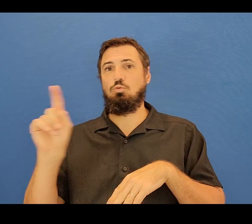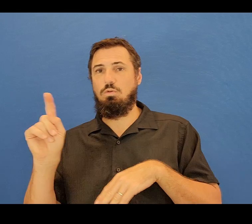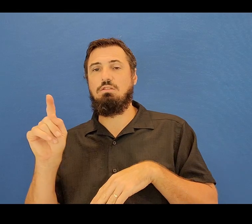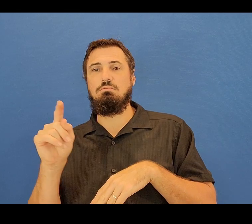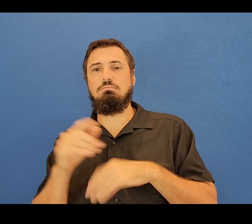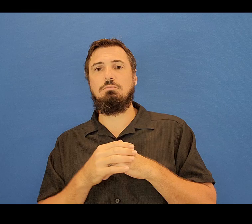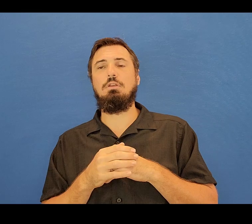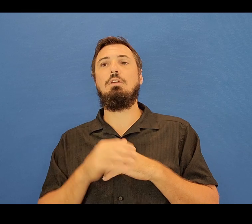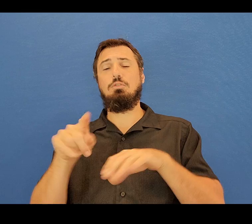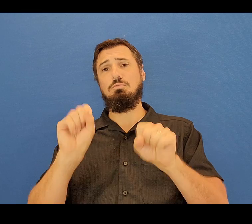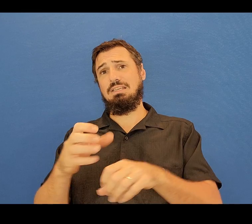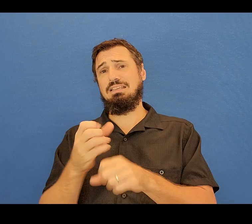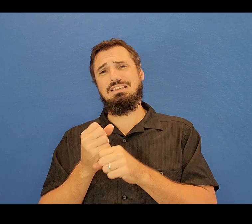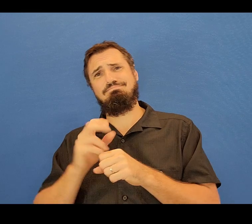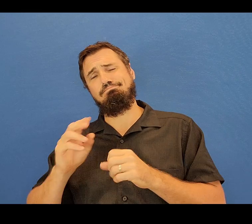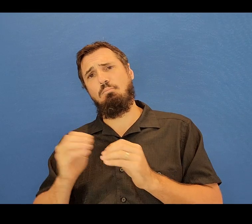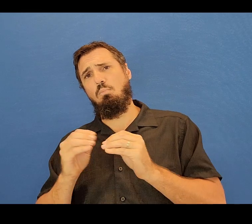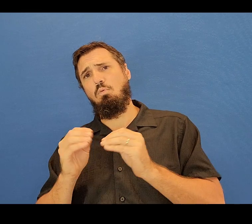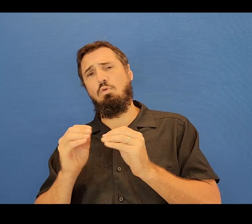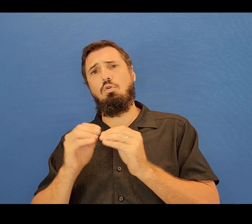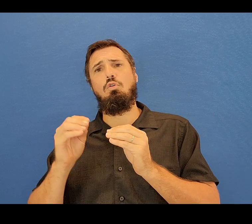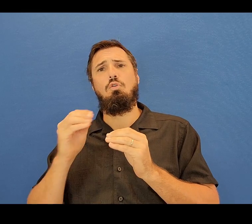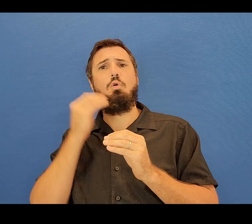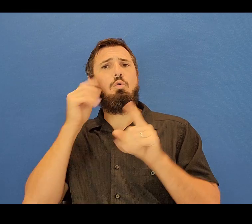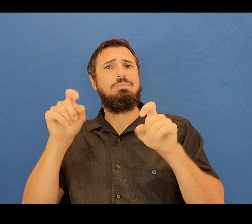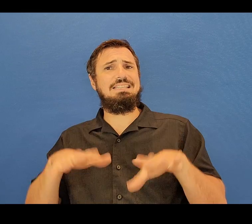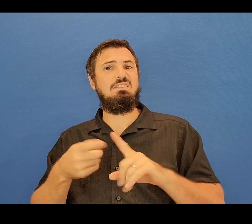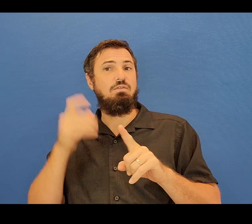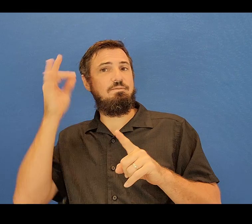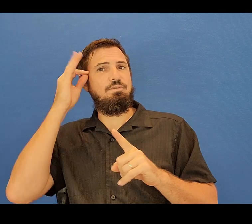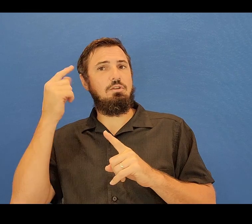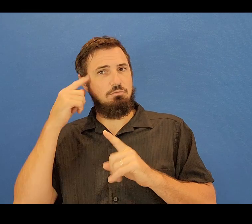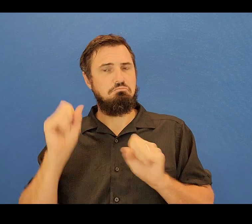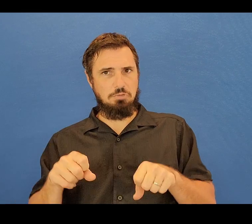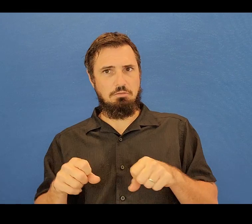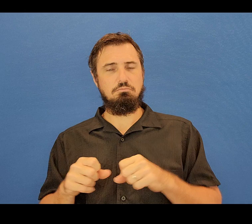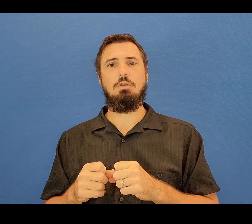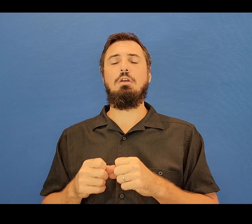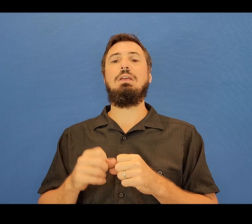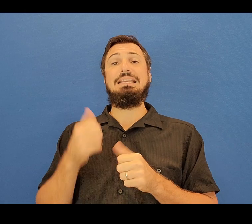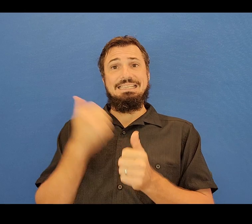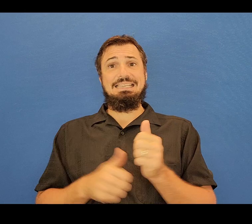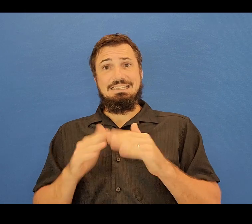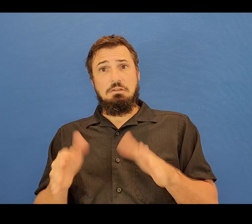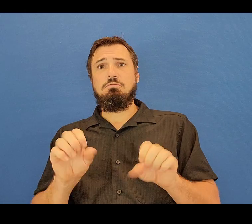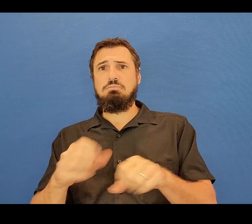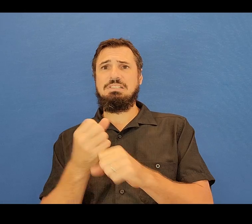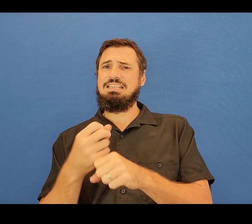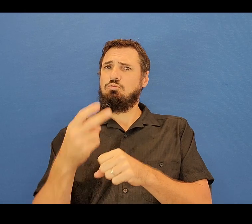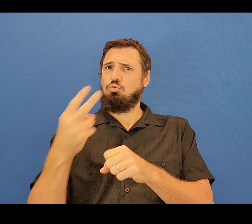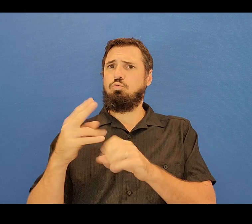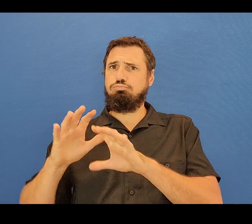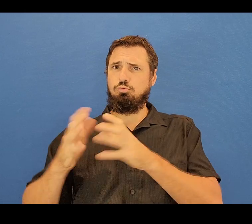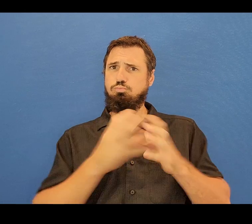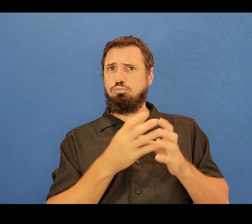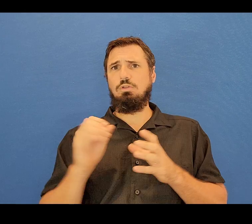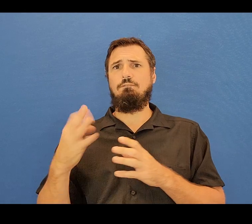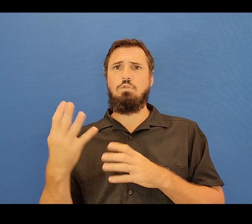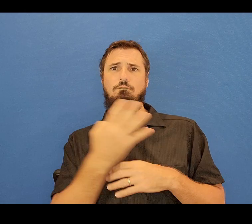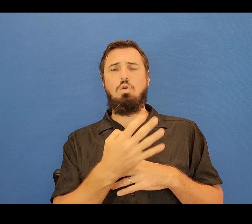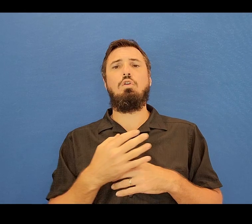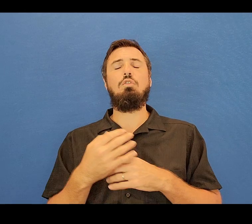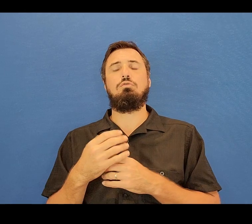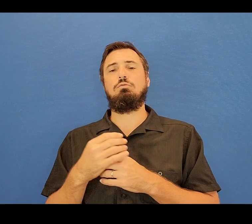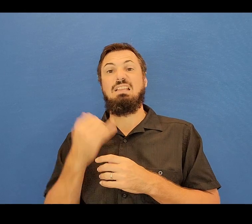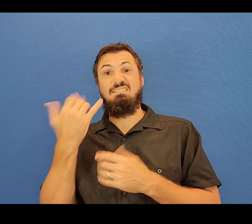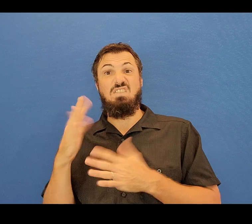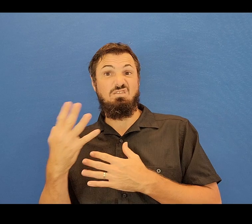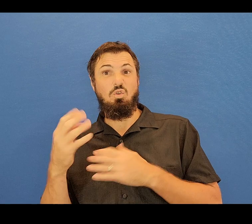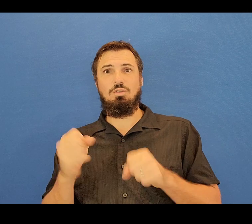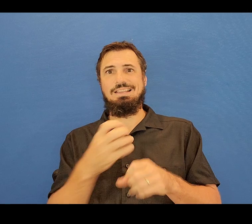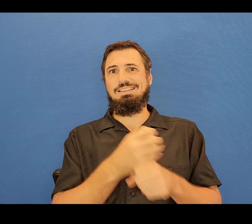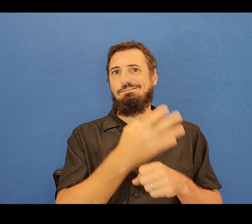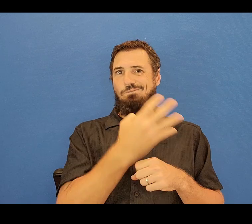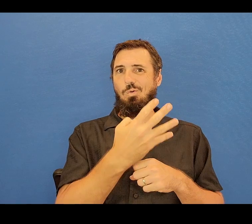You can now order a second round of home test kits from the federal government. Each household in the U.S. is eligible to order two sets of four free at-home tests. If you already